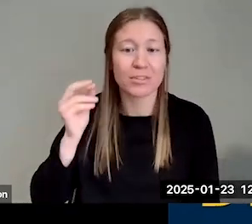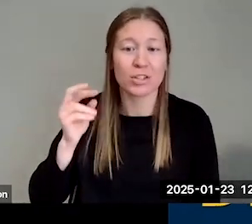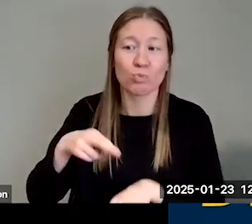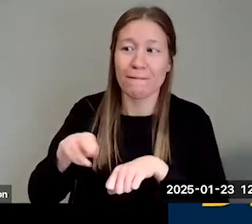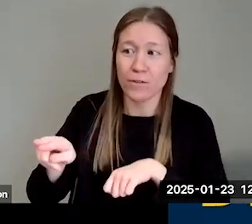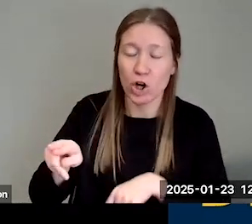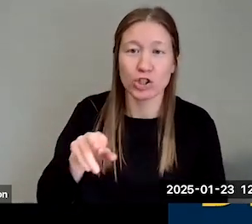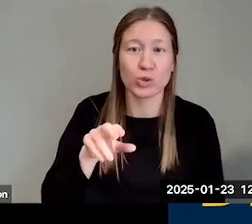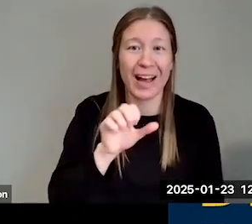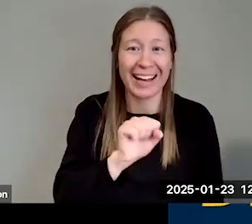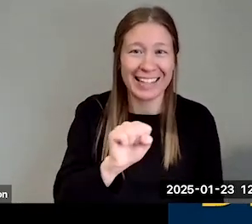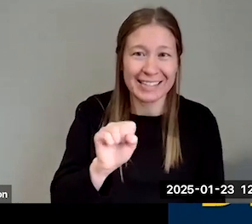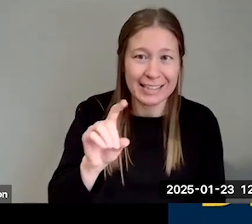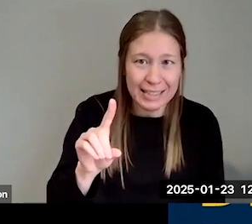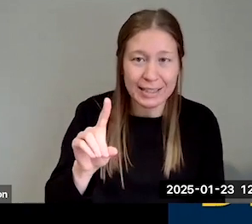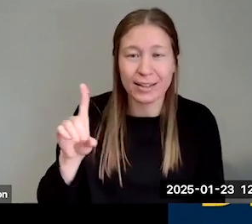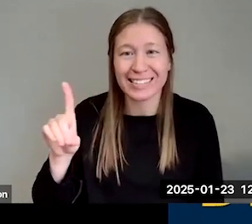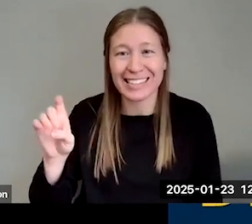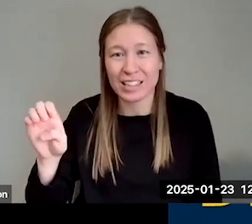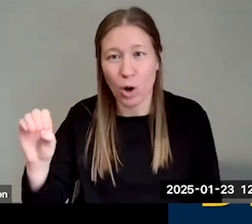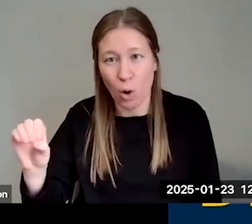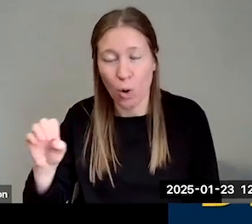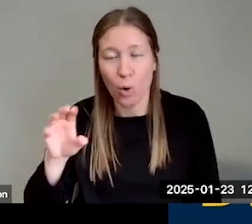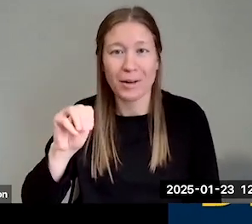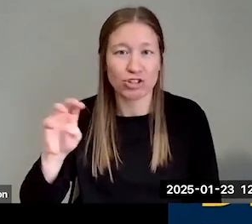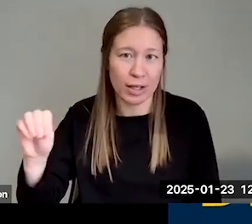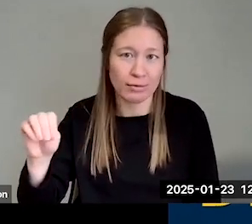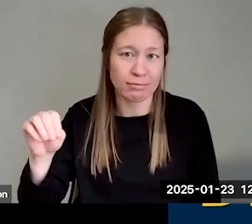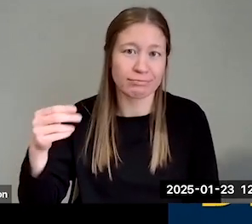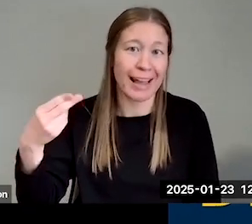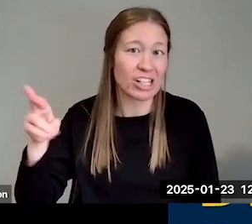or SSD or Michigan Medicine HR Solution Center,